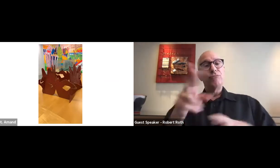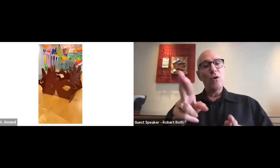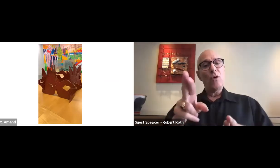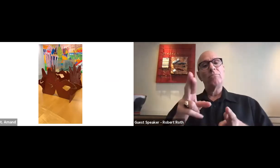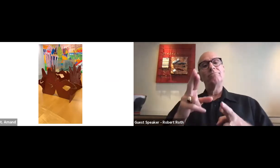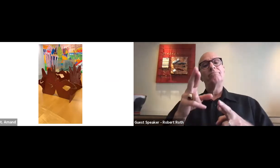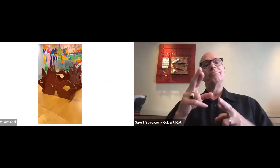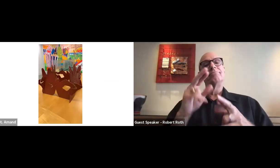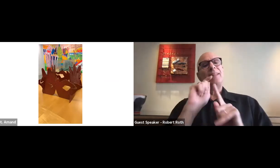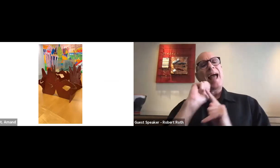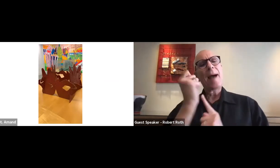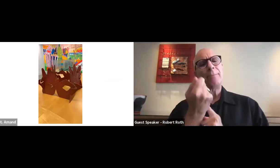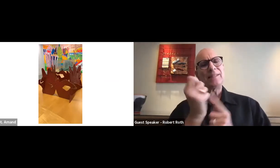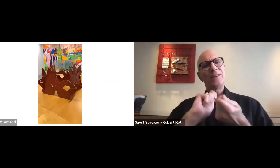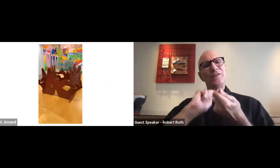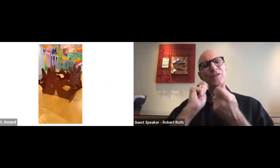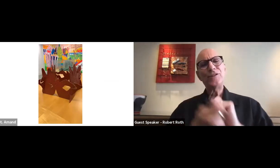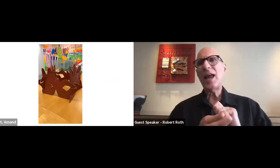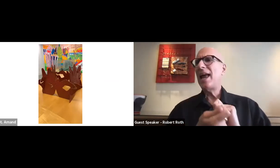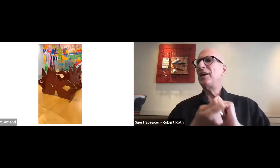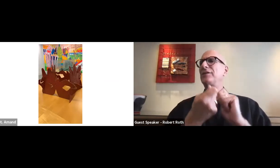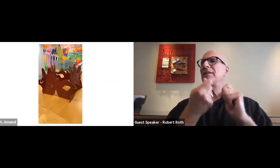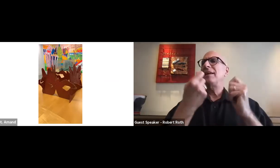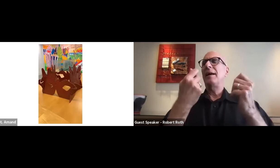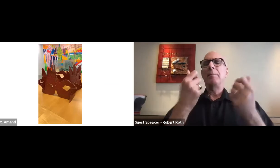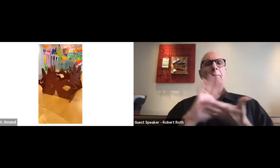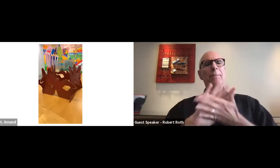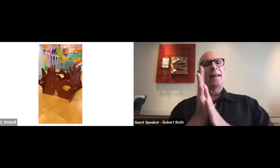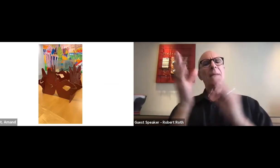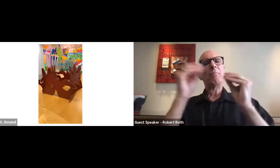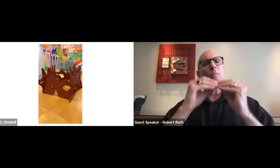And the DCC room, the DCARA Community Center,